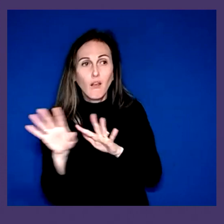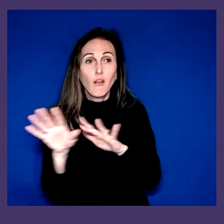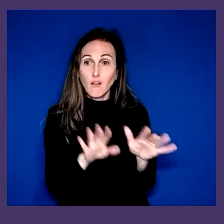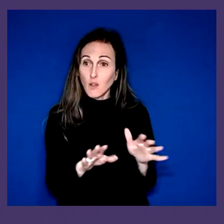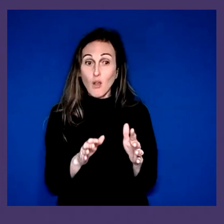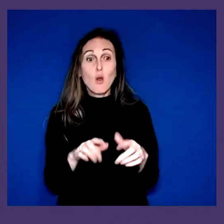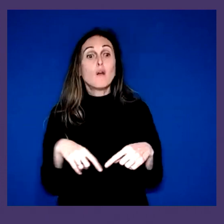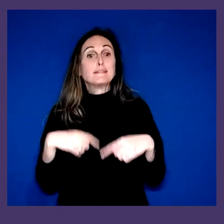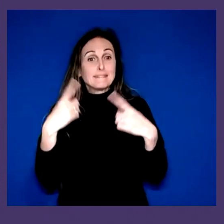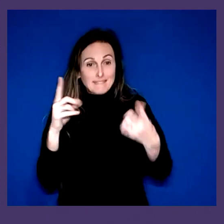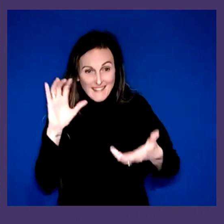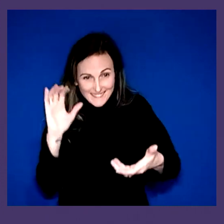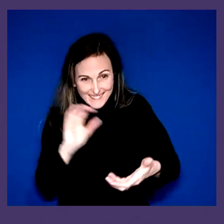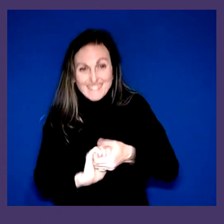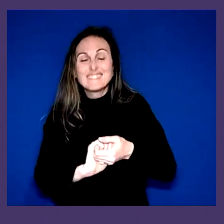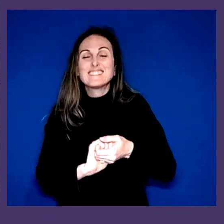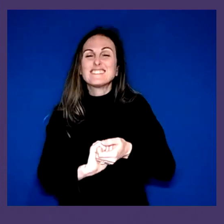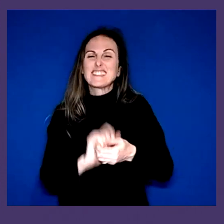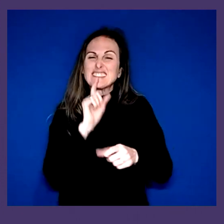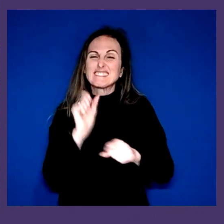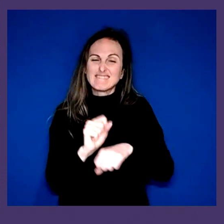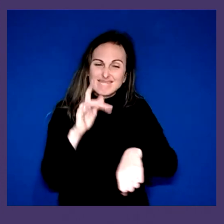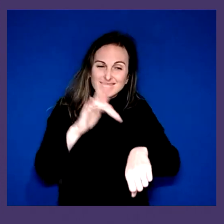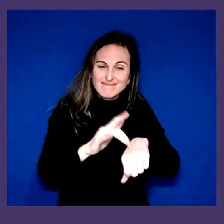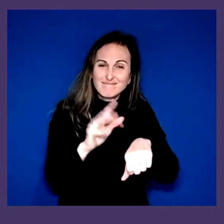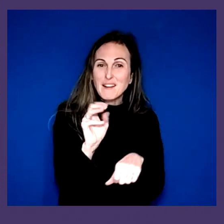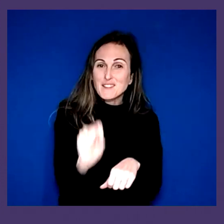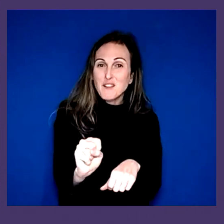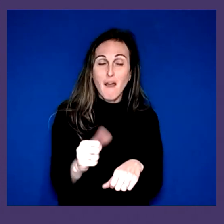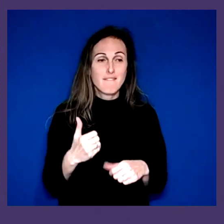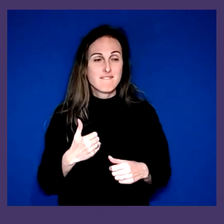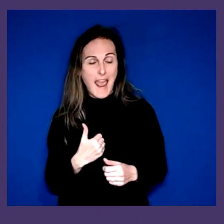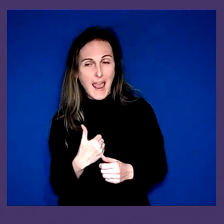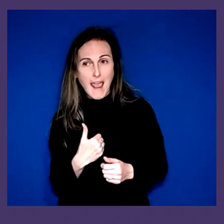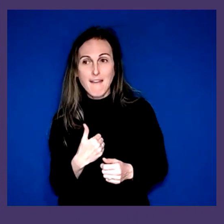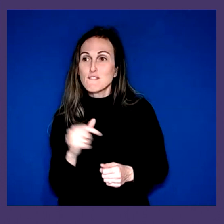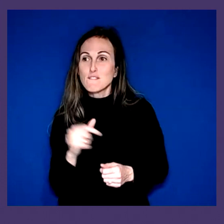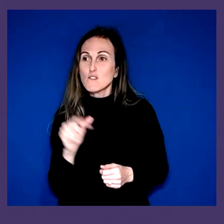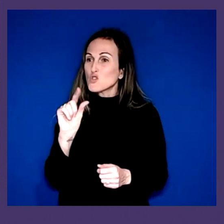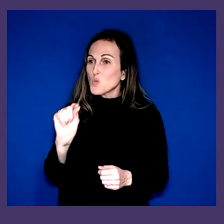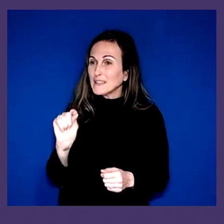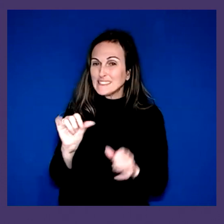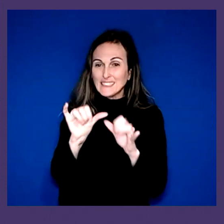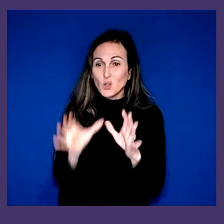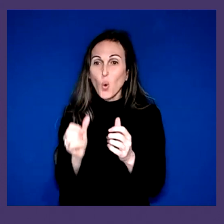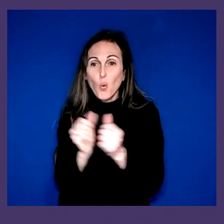fit 20 engineers with ReSound Nexia hearing aids. We actually have some footage of this.